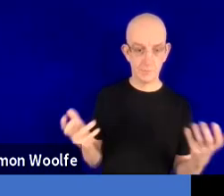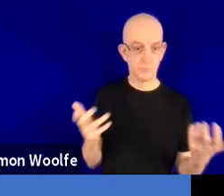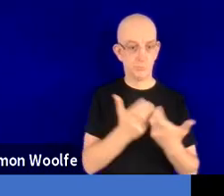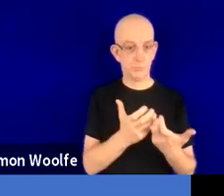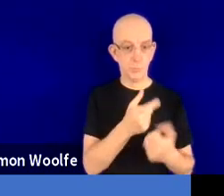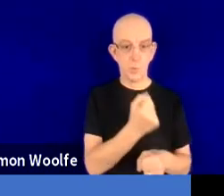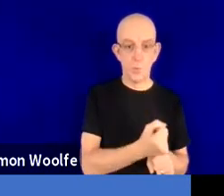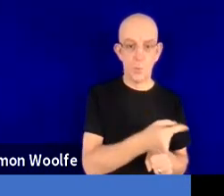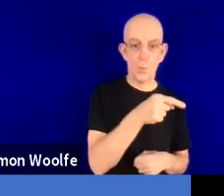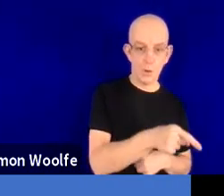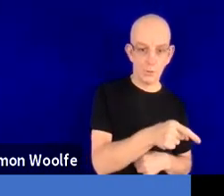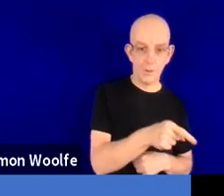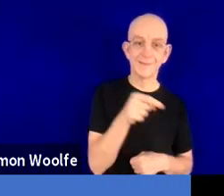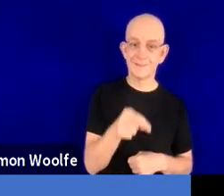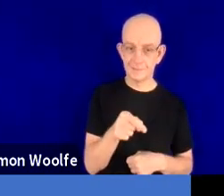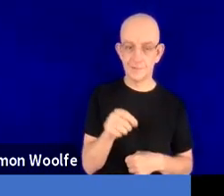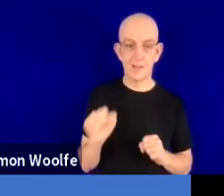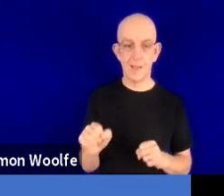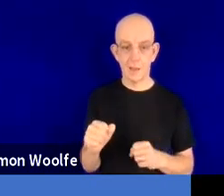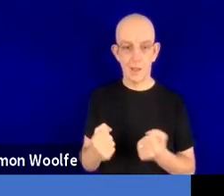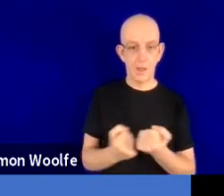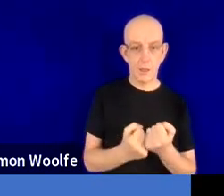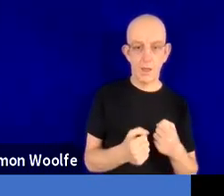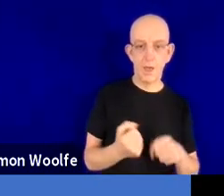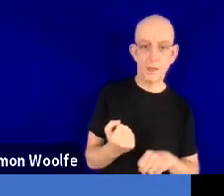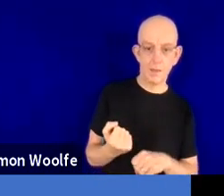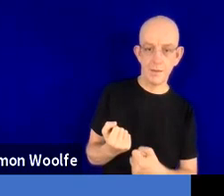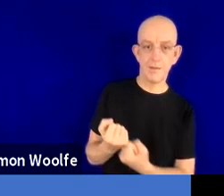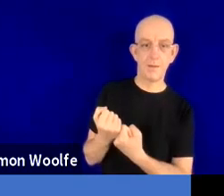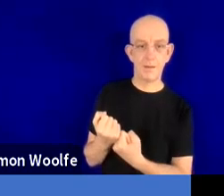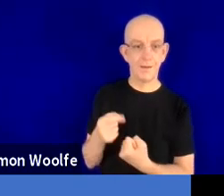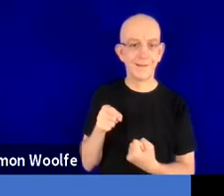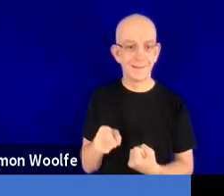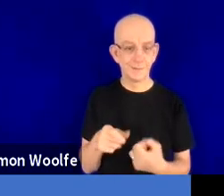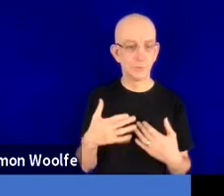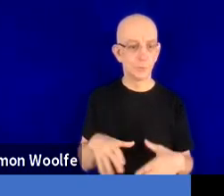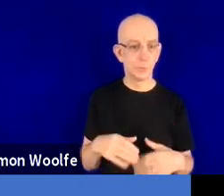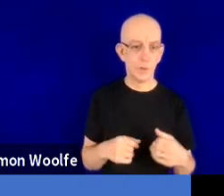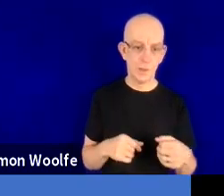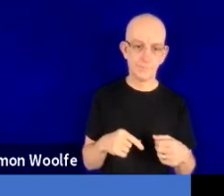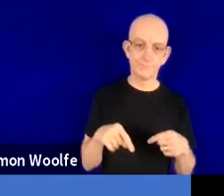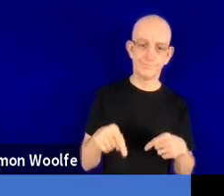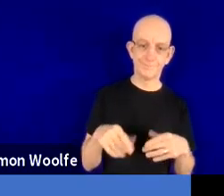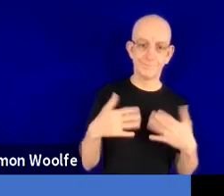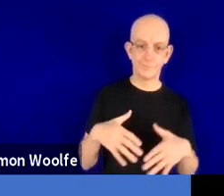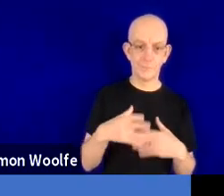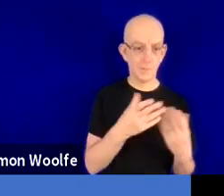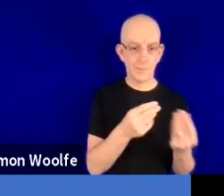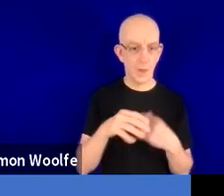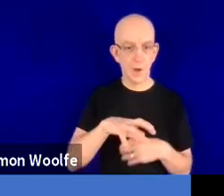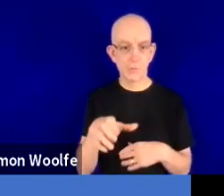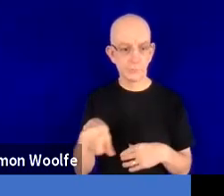If you get older expansion, you cannot get disability allowance. What about older person with disabilities that have extra costs on disability?